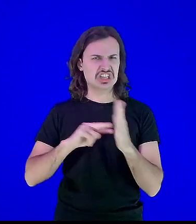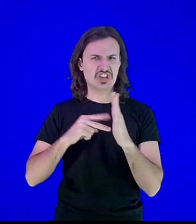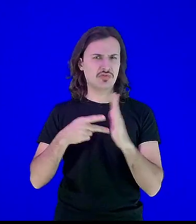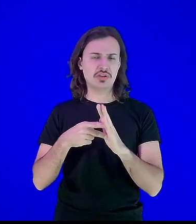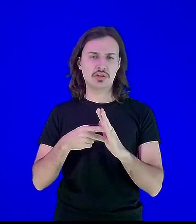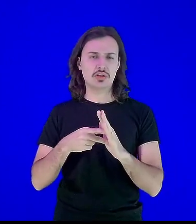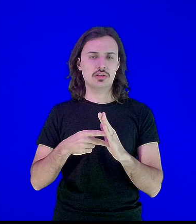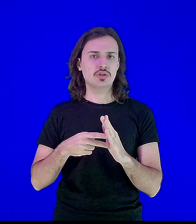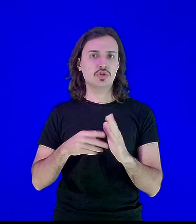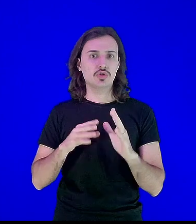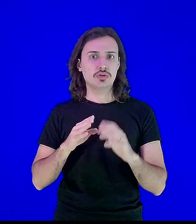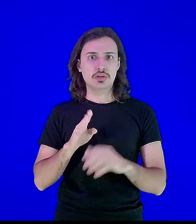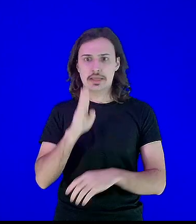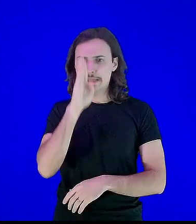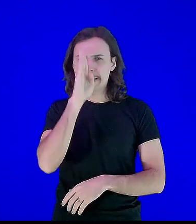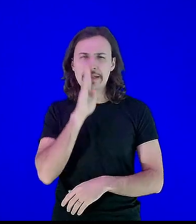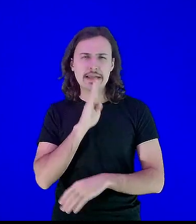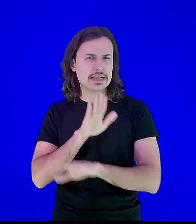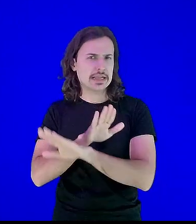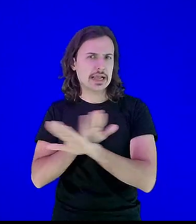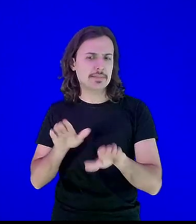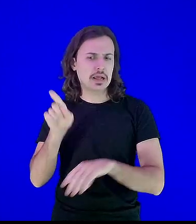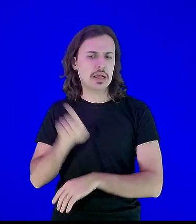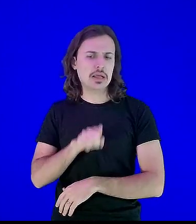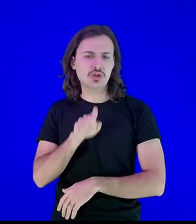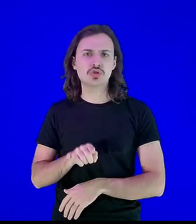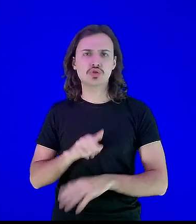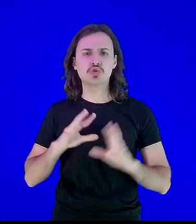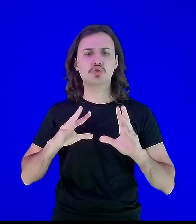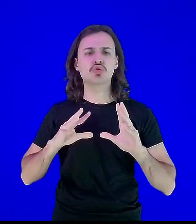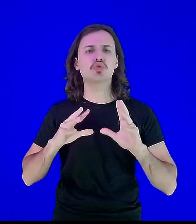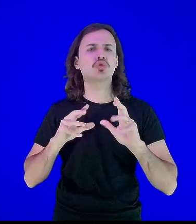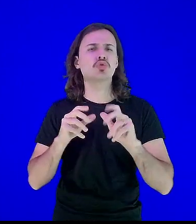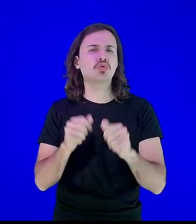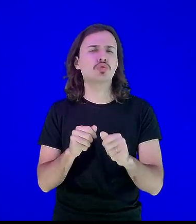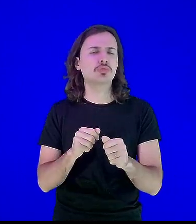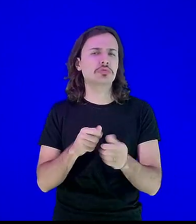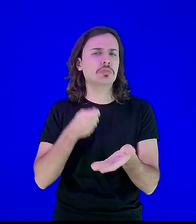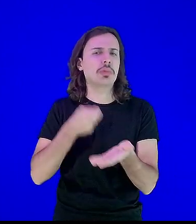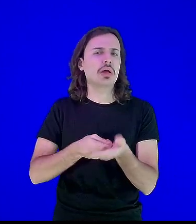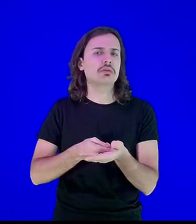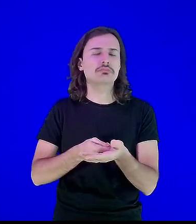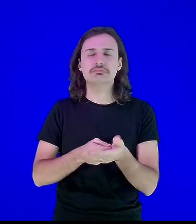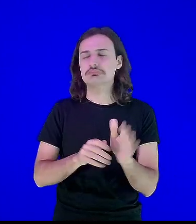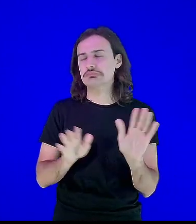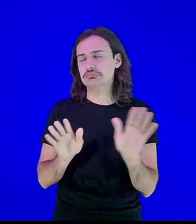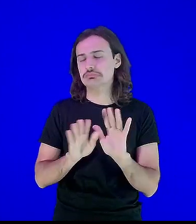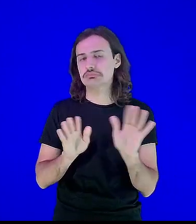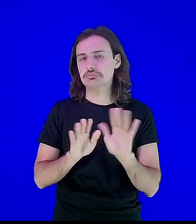I have the intent of making it "freemium", which is a is a way of having